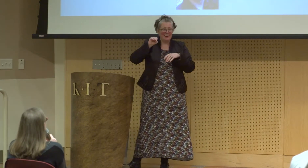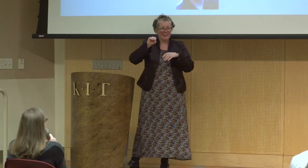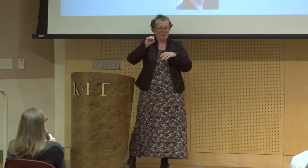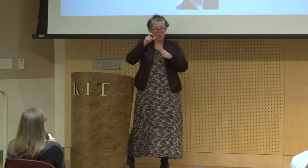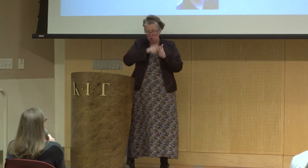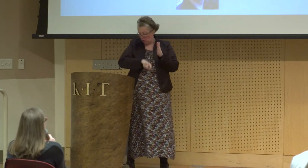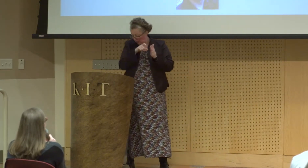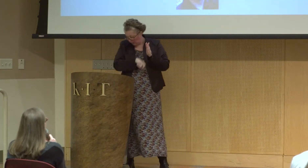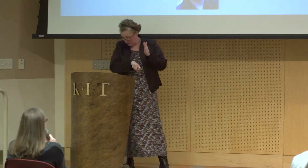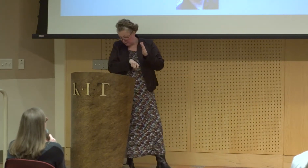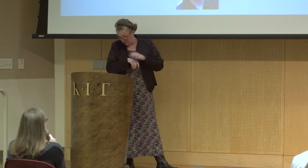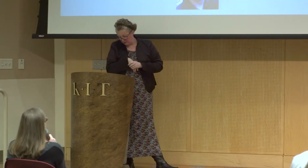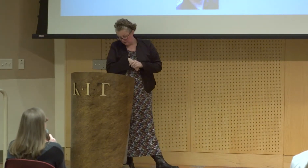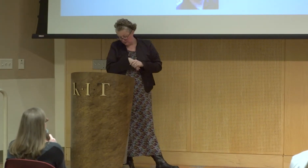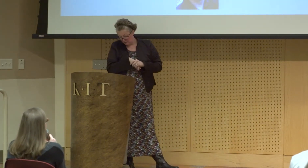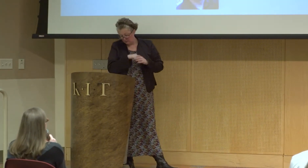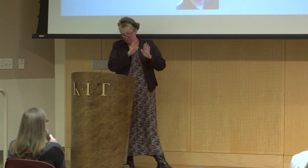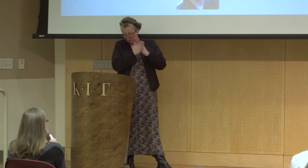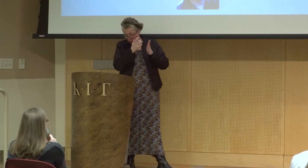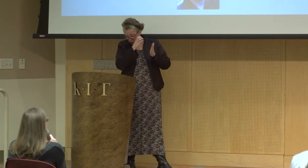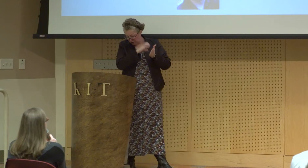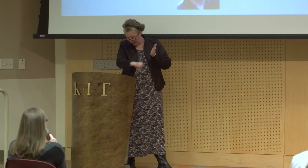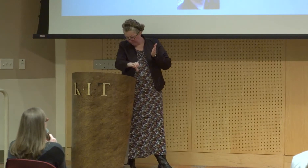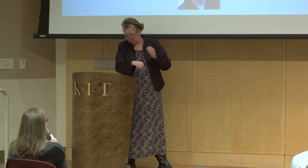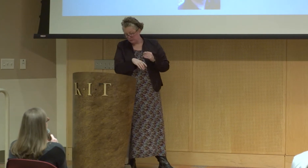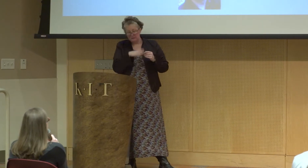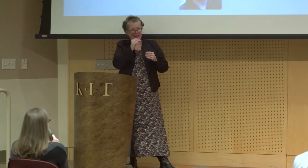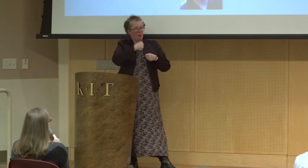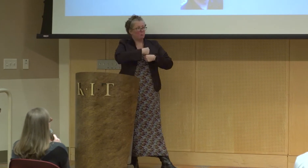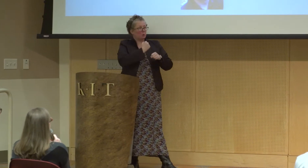He has also published more than 90 articles in his time,